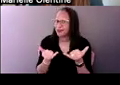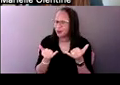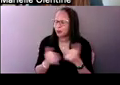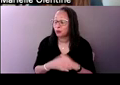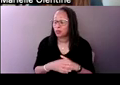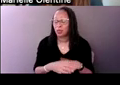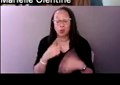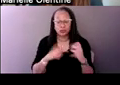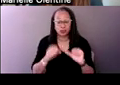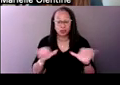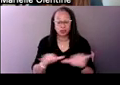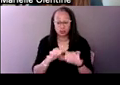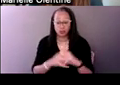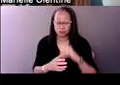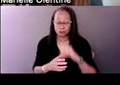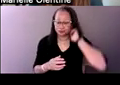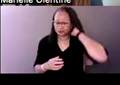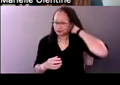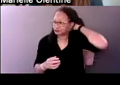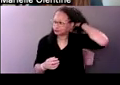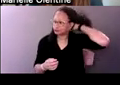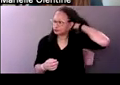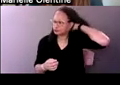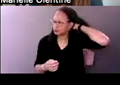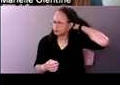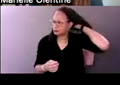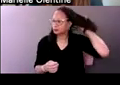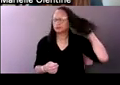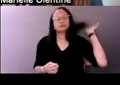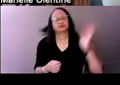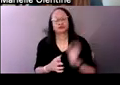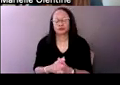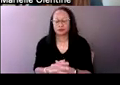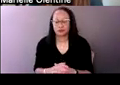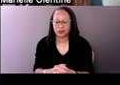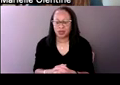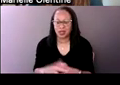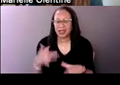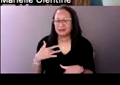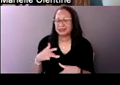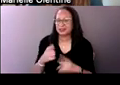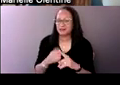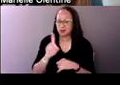I've just been selected for another New York City festival that precedes Tribeca, so it will disqualify